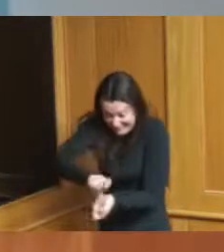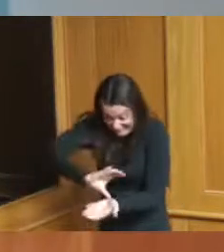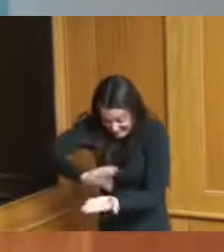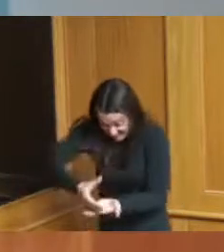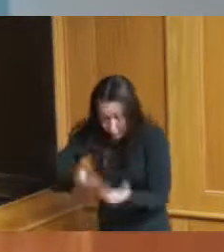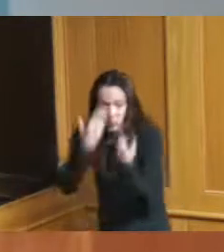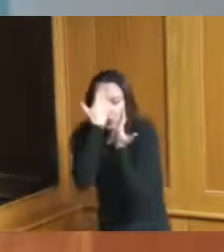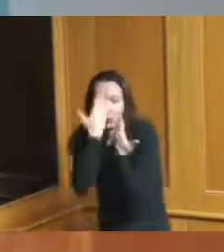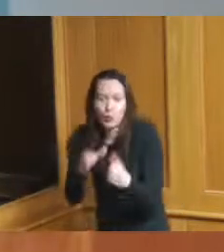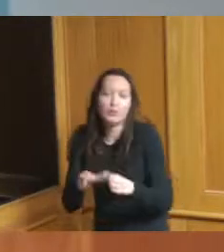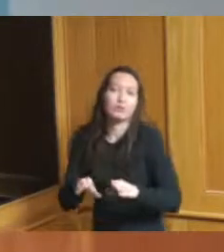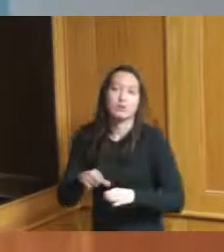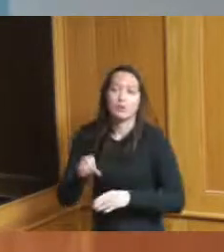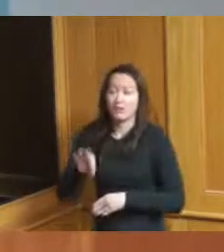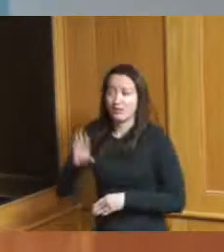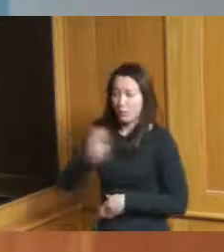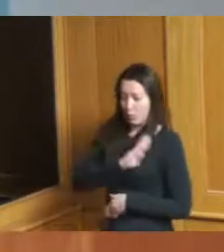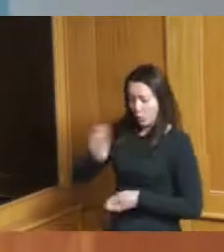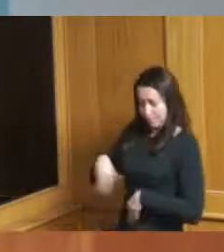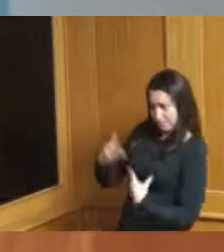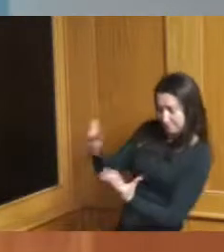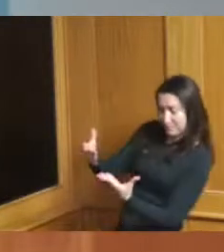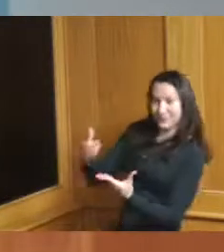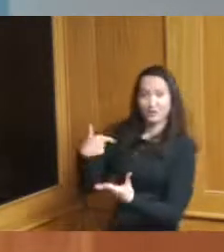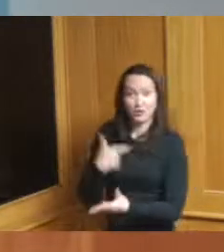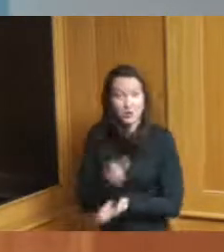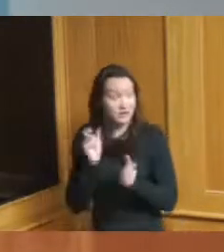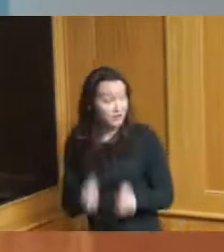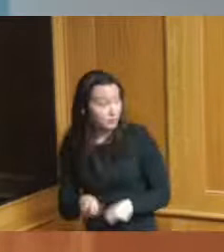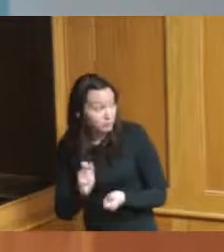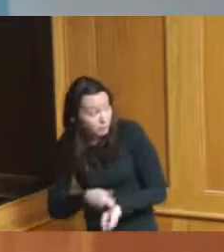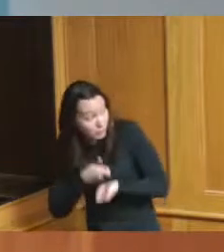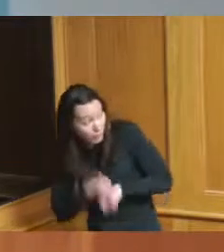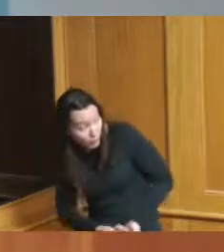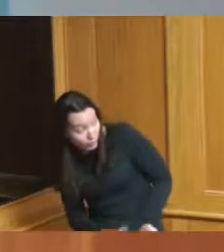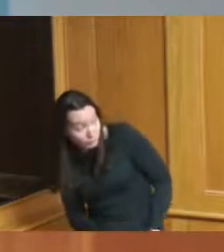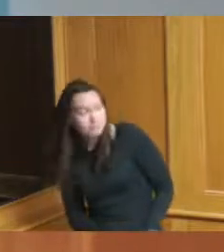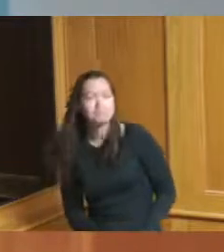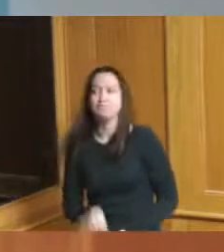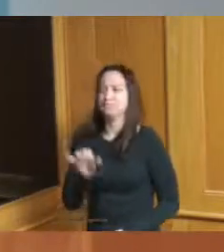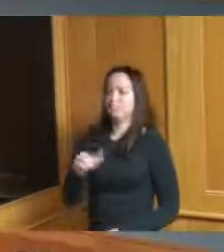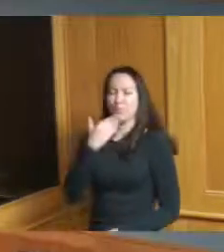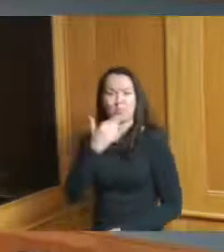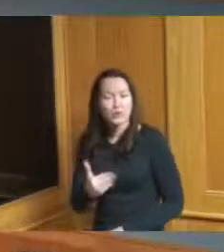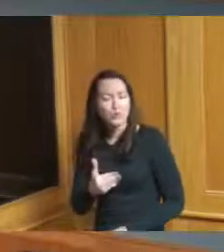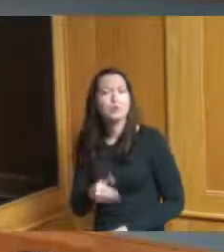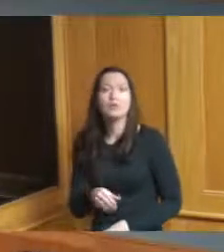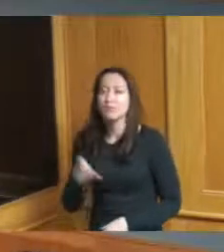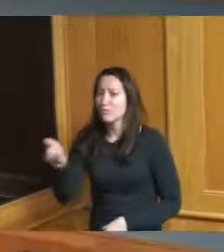the board if we go ahead and do something along that route thank you and anything that you need